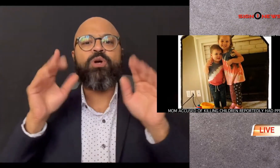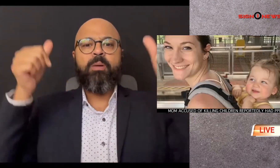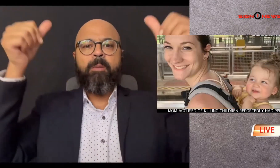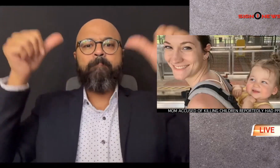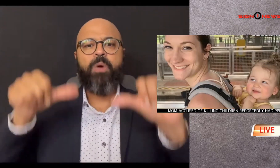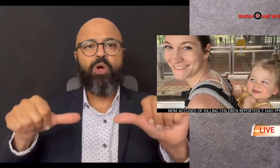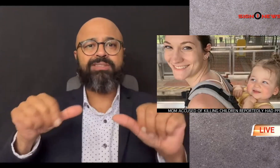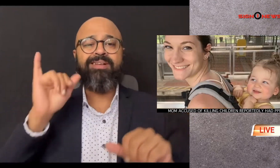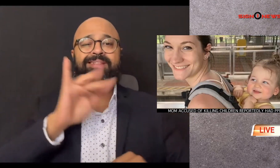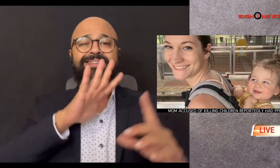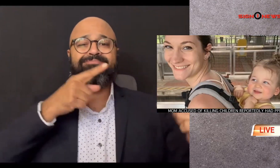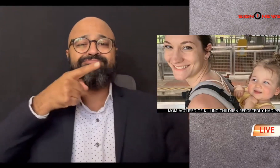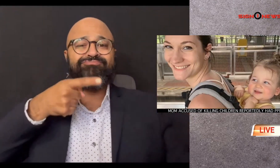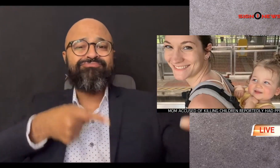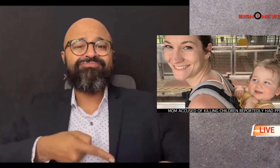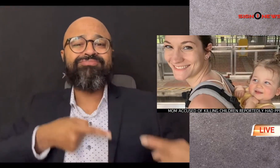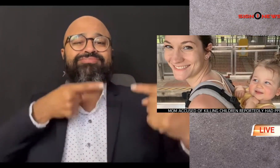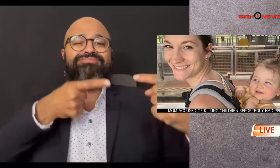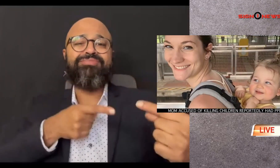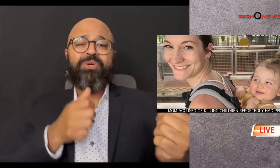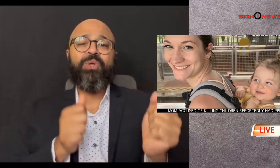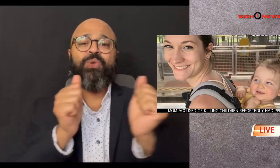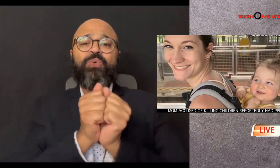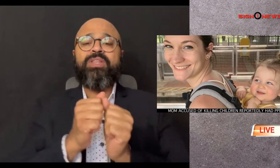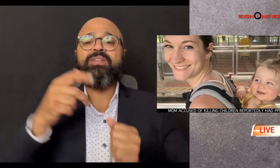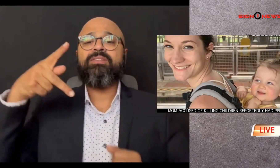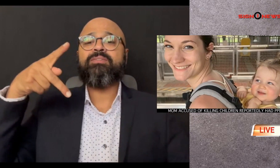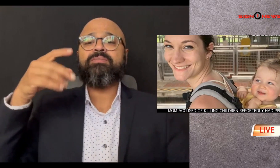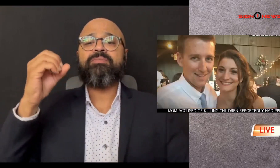that said she was struggling. with postpartum depression